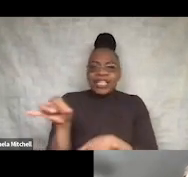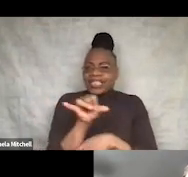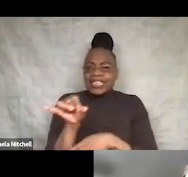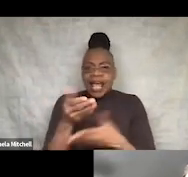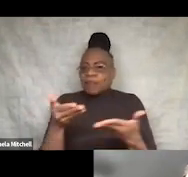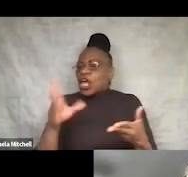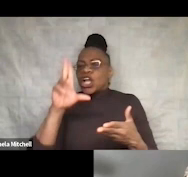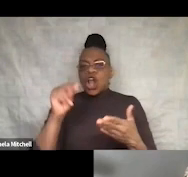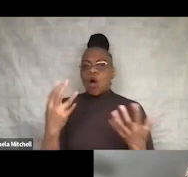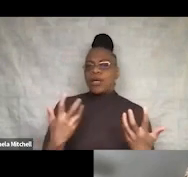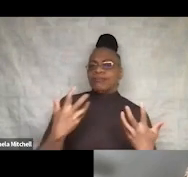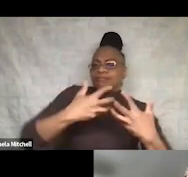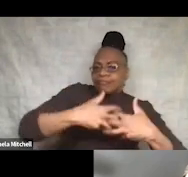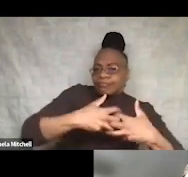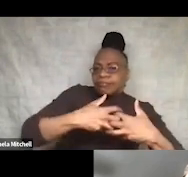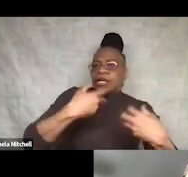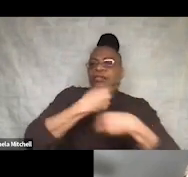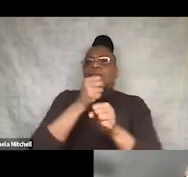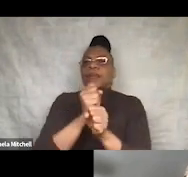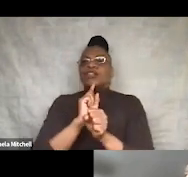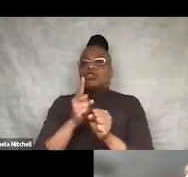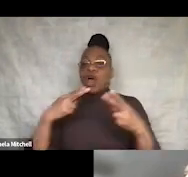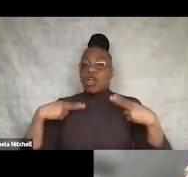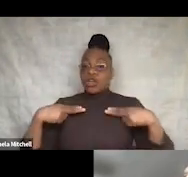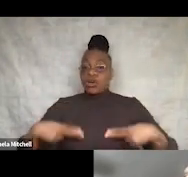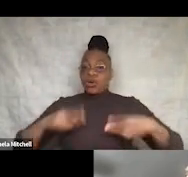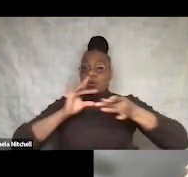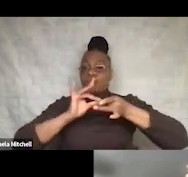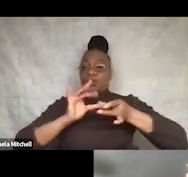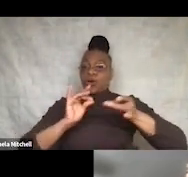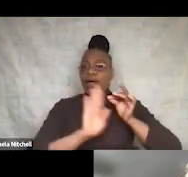that the human story and human's desires, beliefs, values,